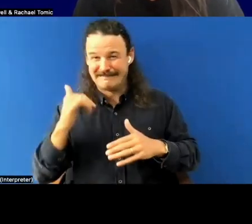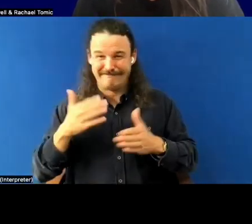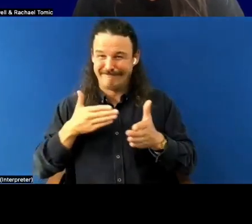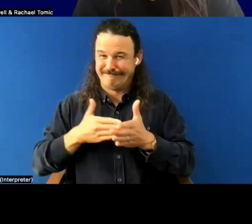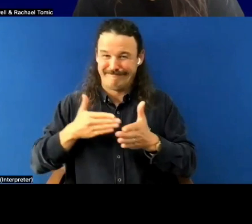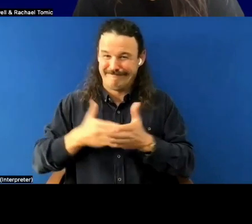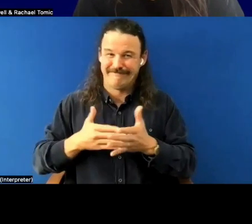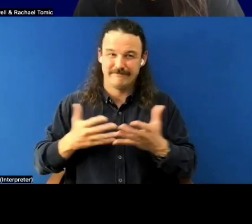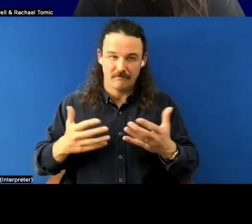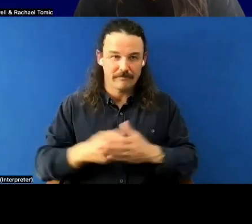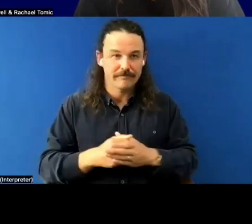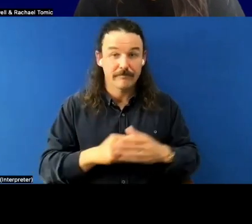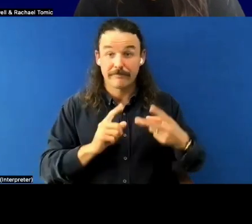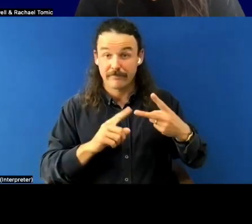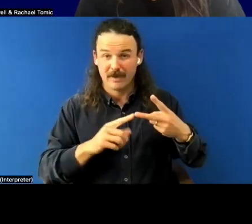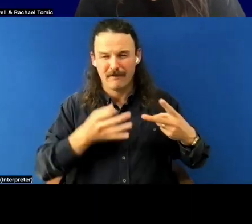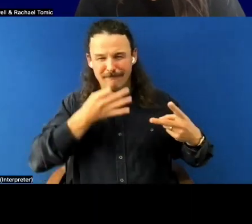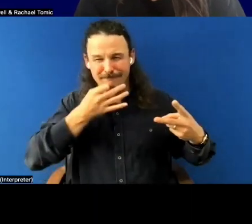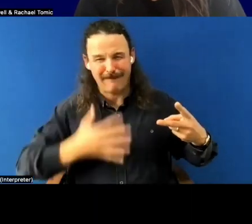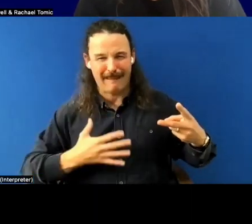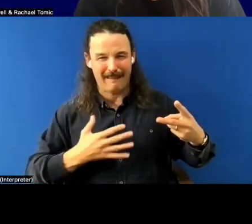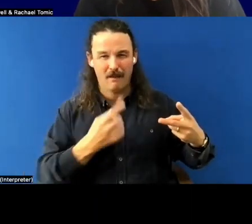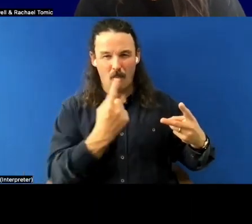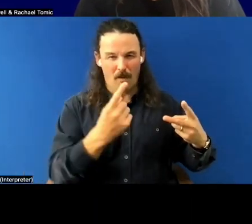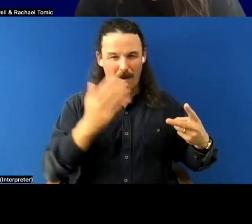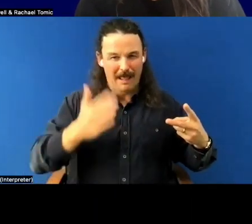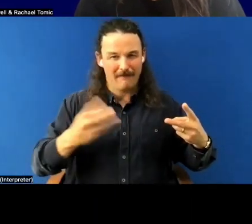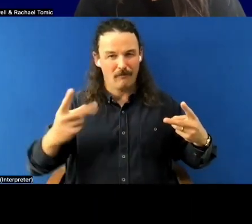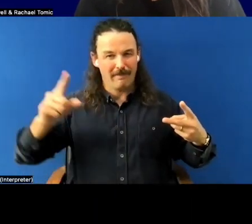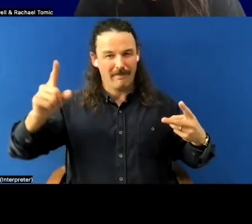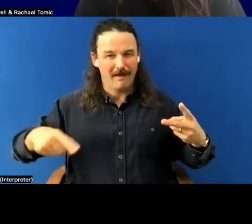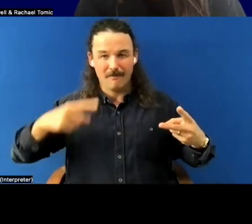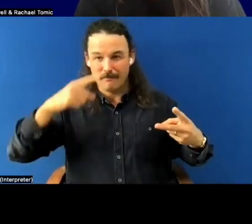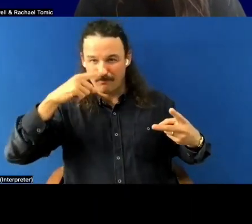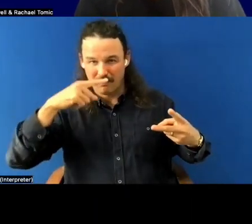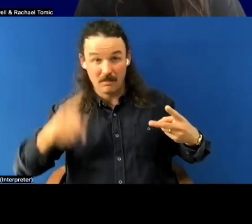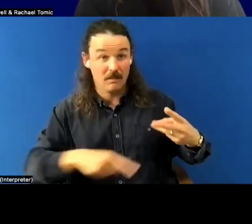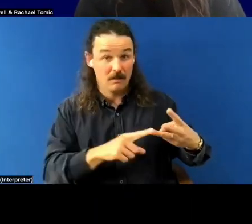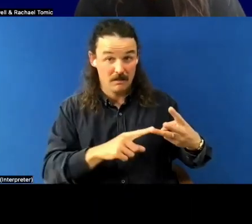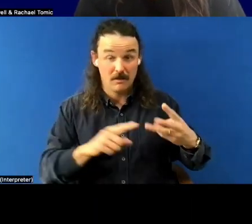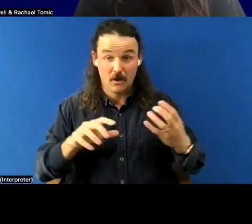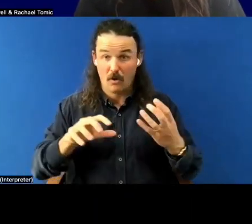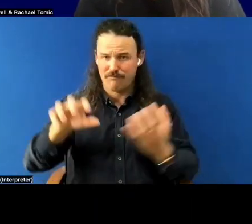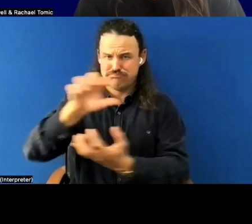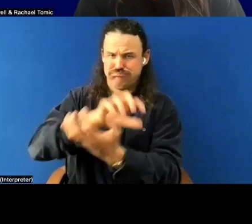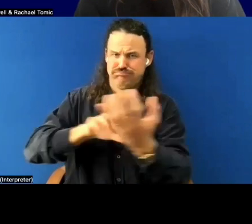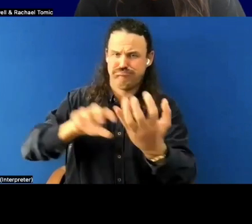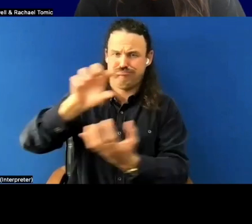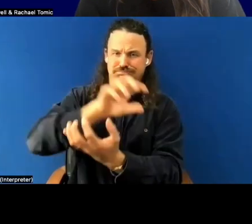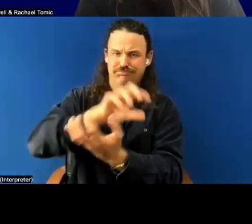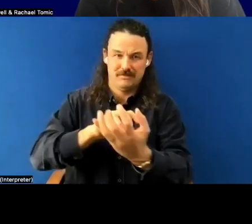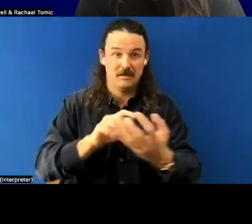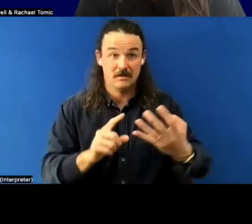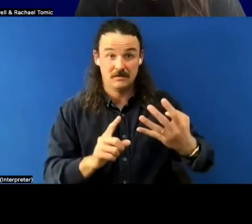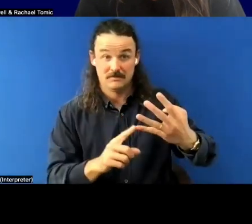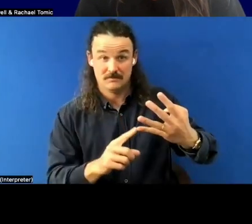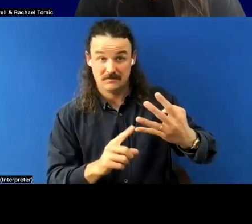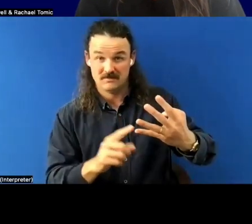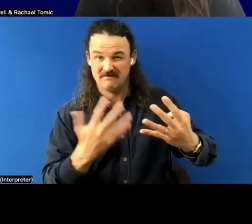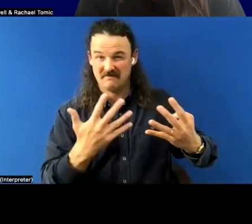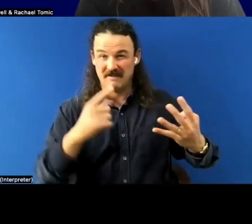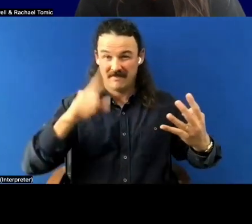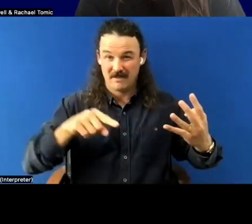than one in 2,000 people, they are complex, and approximately 5,000 to 8,000 known rare